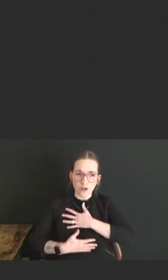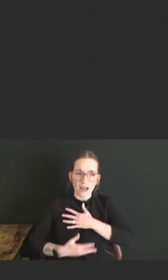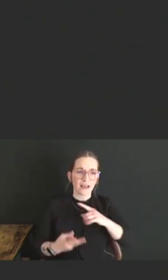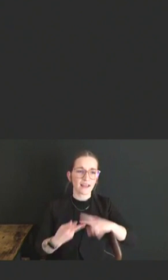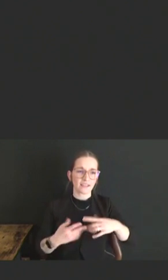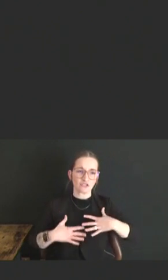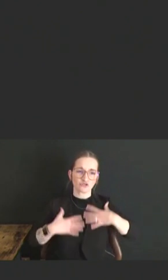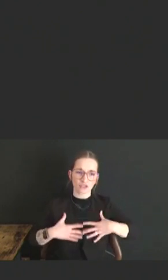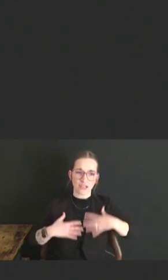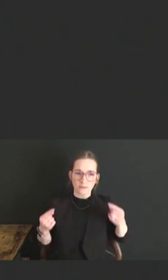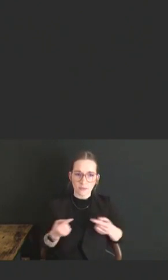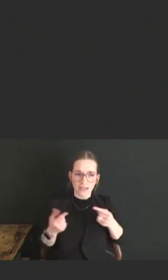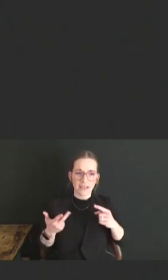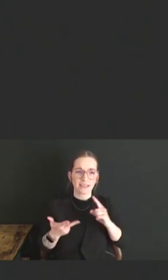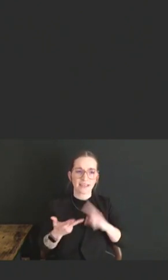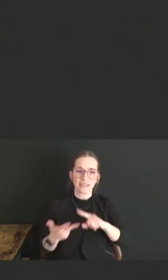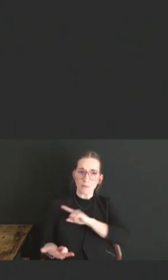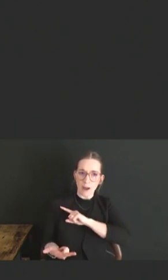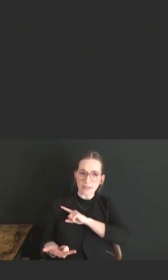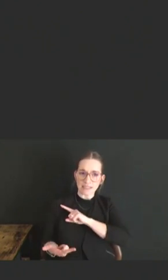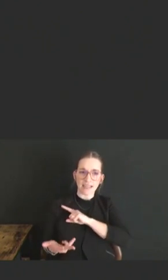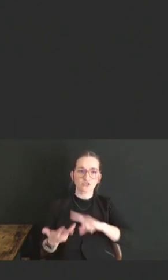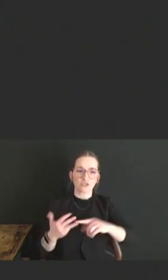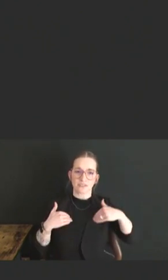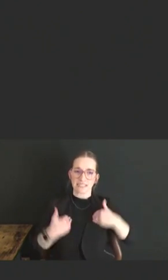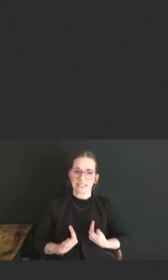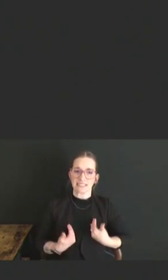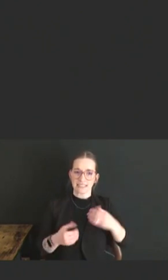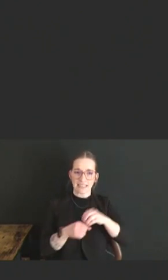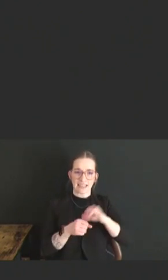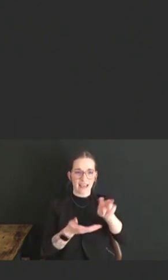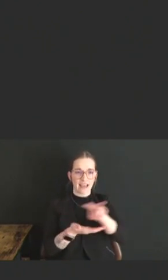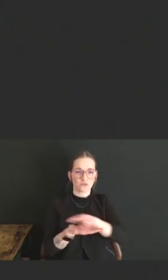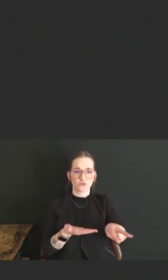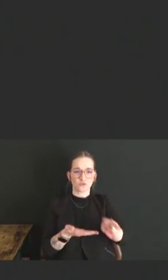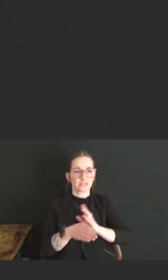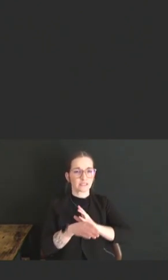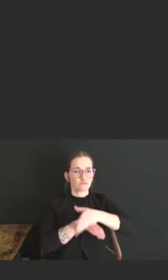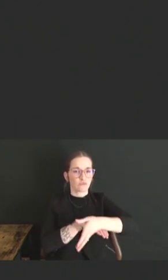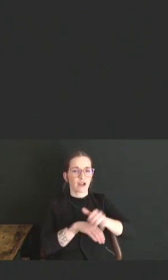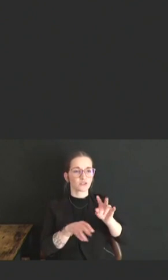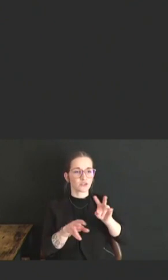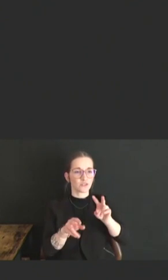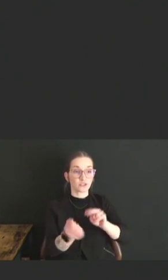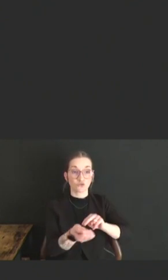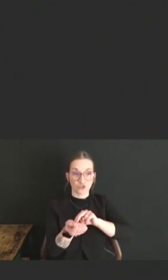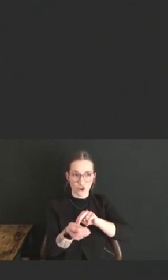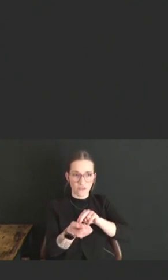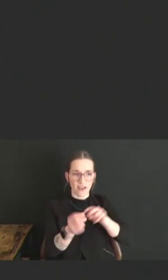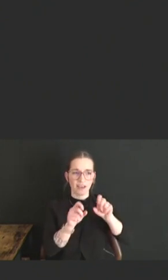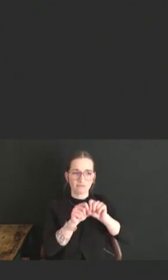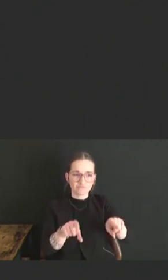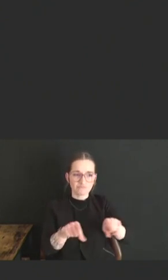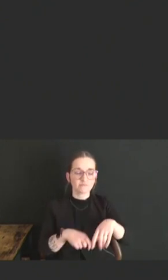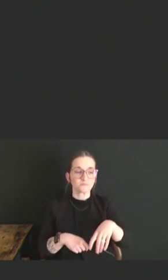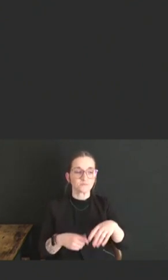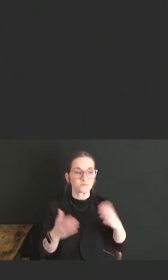nor fatigue in the two weeks prior to the survey, and quality of life measures were comparable to